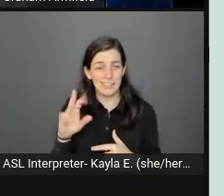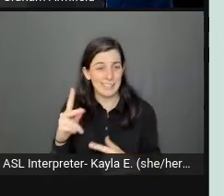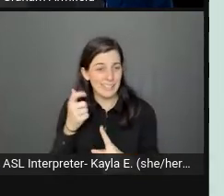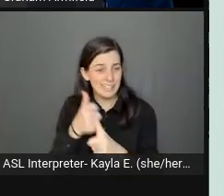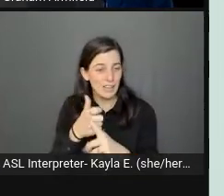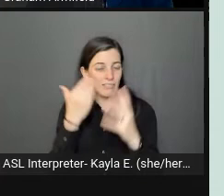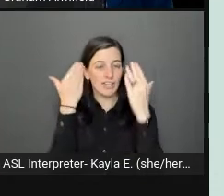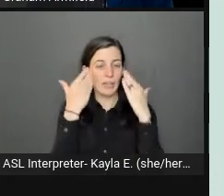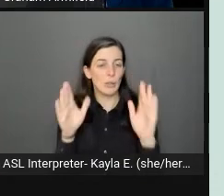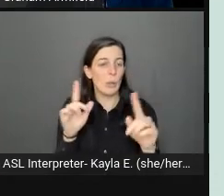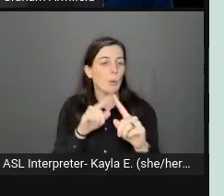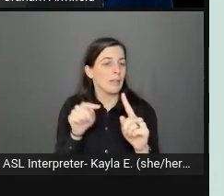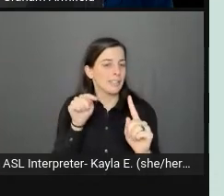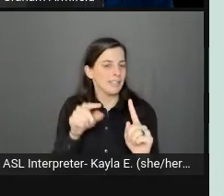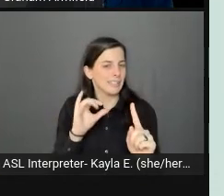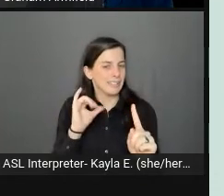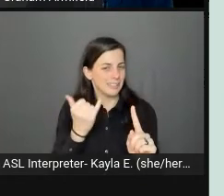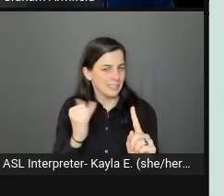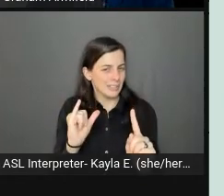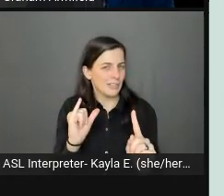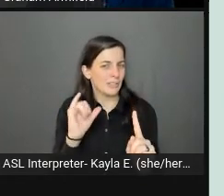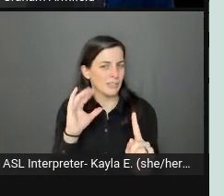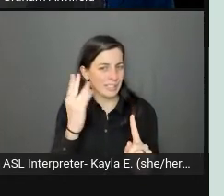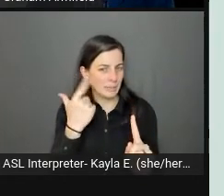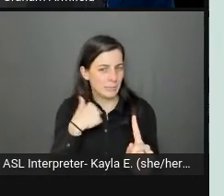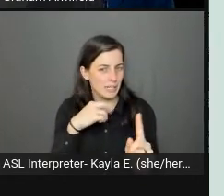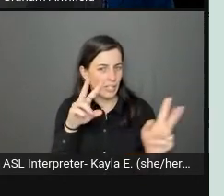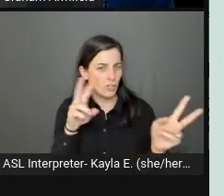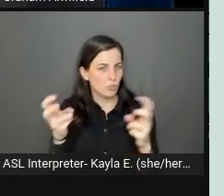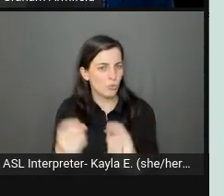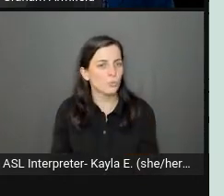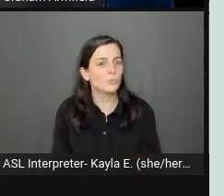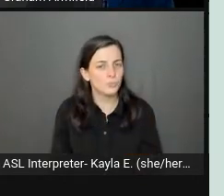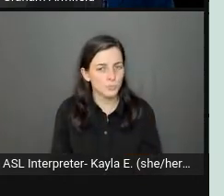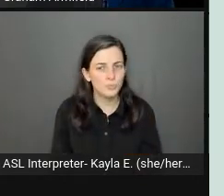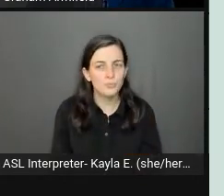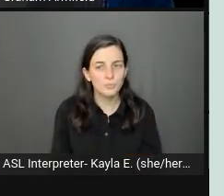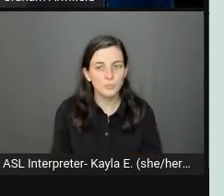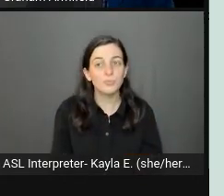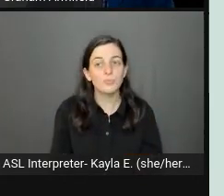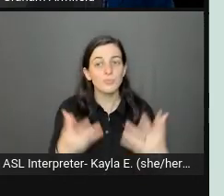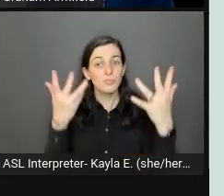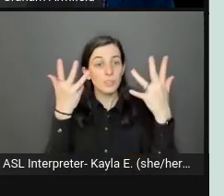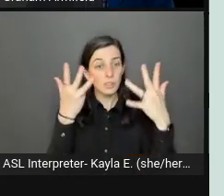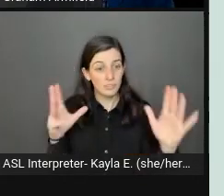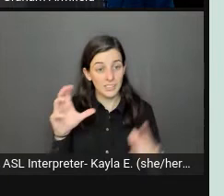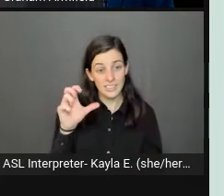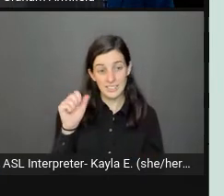which is a bit awkward really. That is all of the Stackable ones that I'm going to demo.